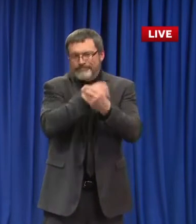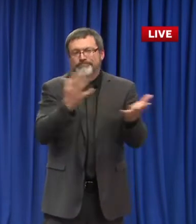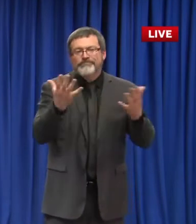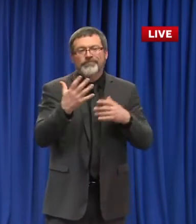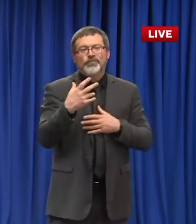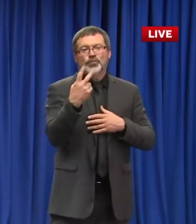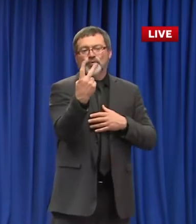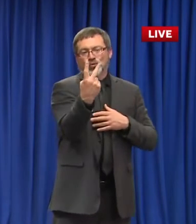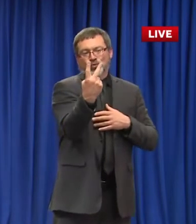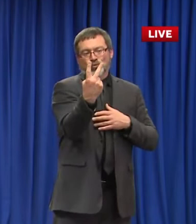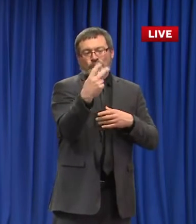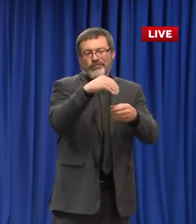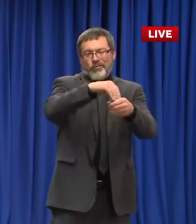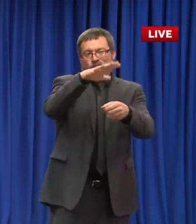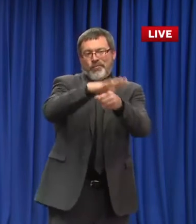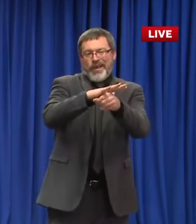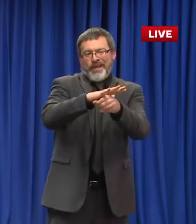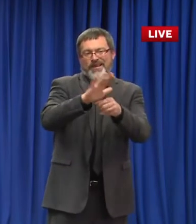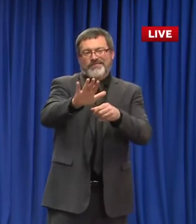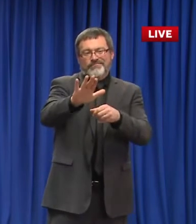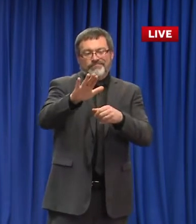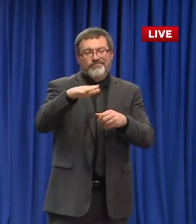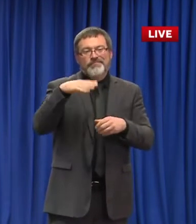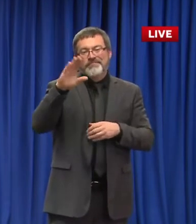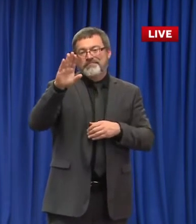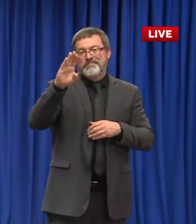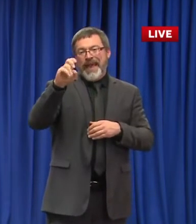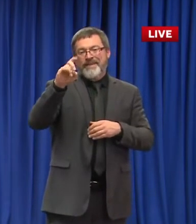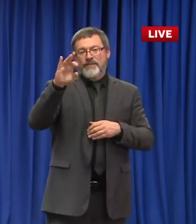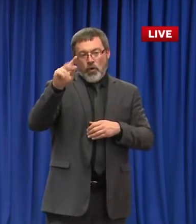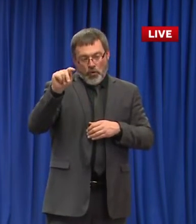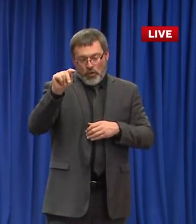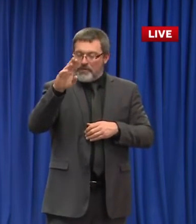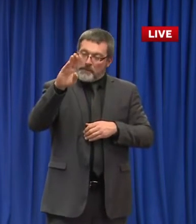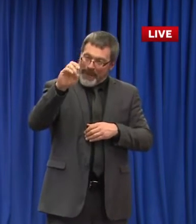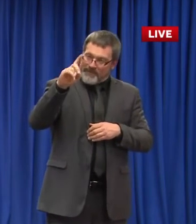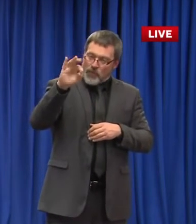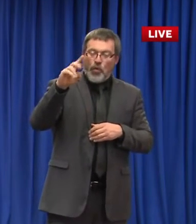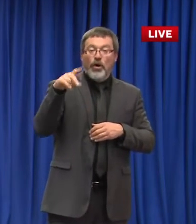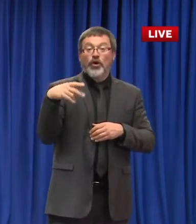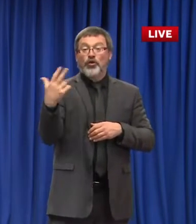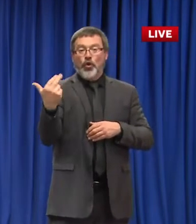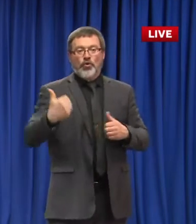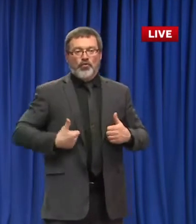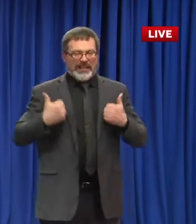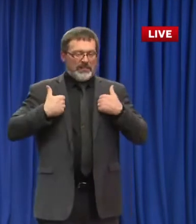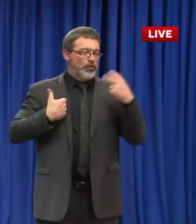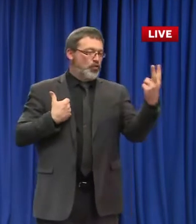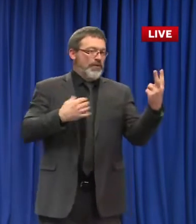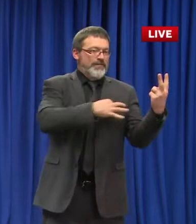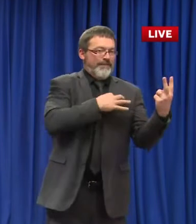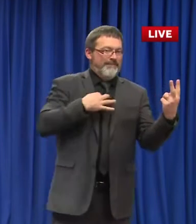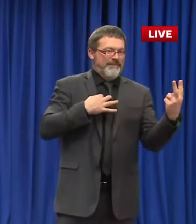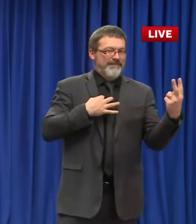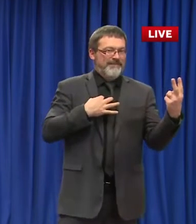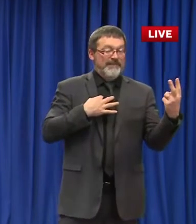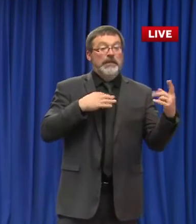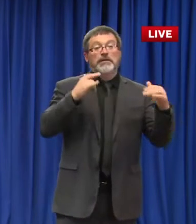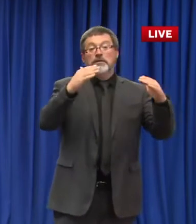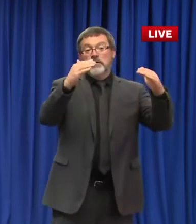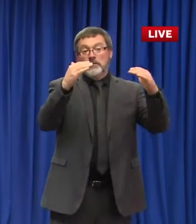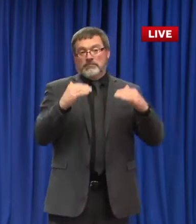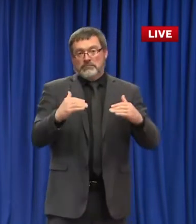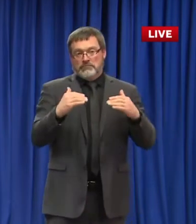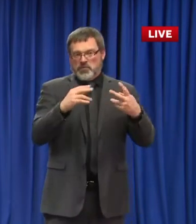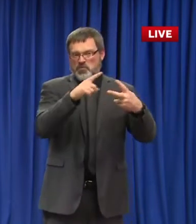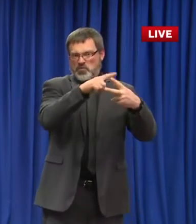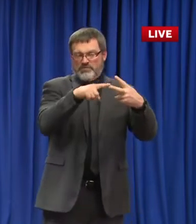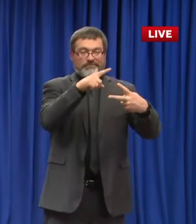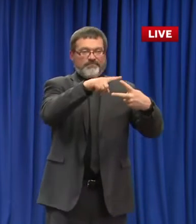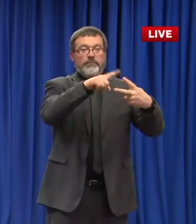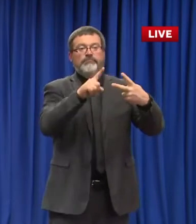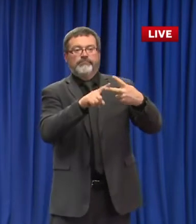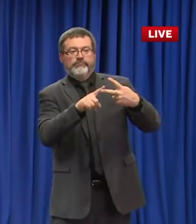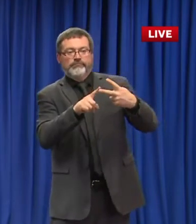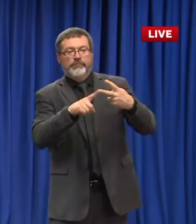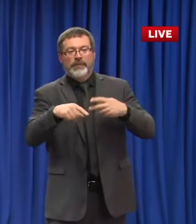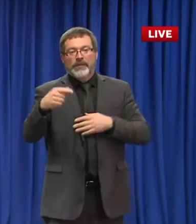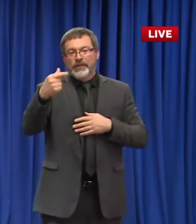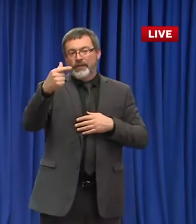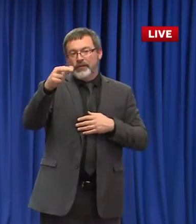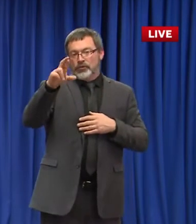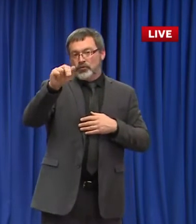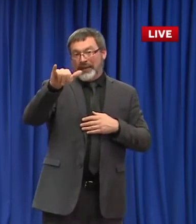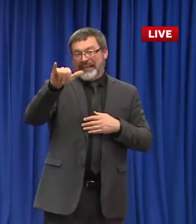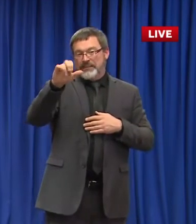BEDFORD NURSING AND REHAB CENTER AND THEY HAVE 13 RESIDENTS AND FOR STAFF AND GRAYSTONE FIRM AT SALEM AND THEY HAVE FIVE RESIDENTS AND FOR STAFF.